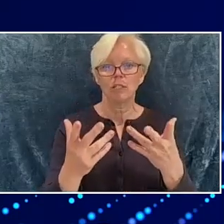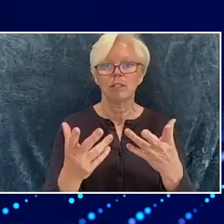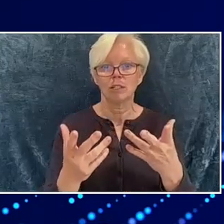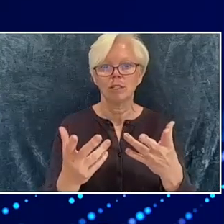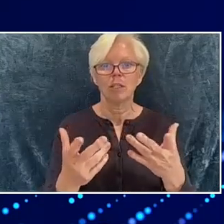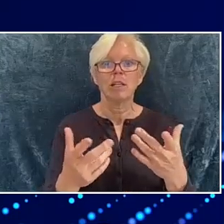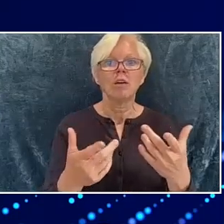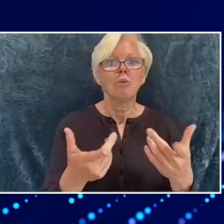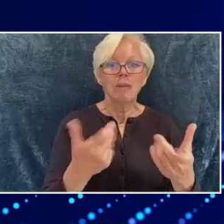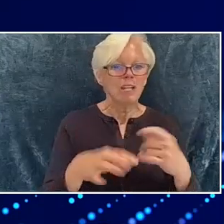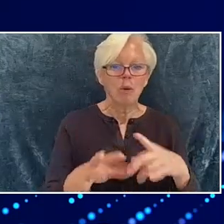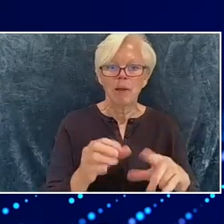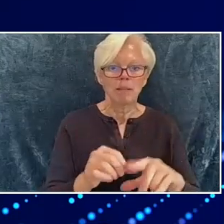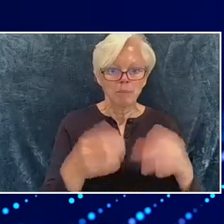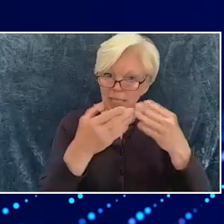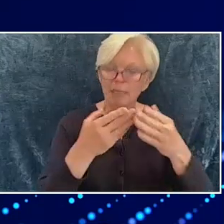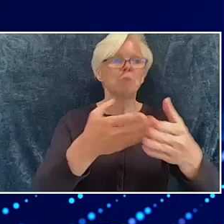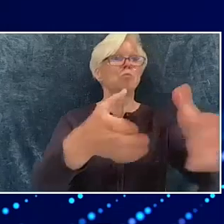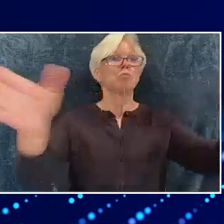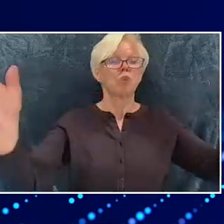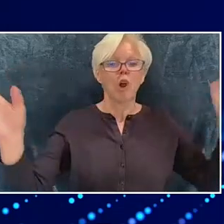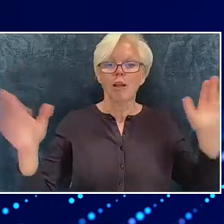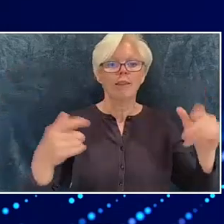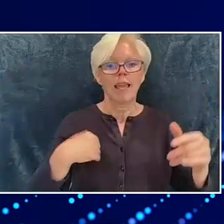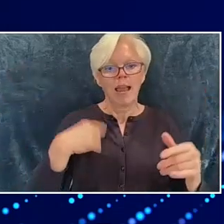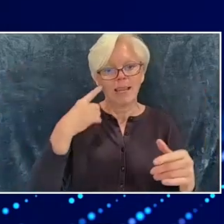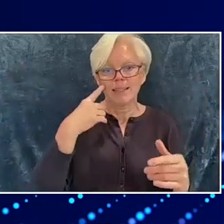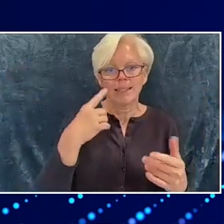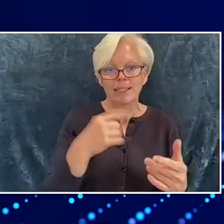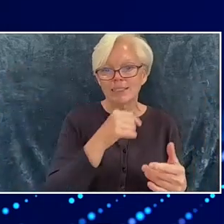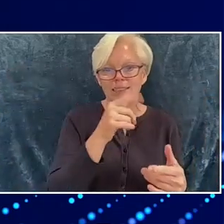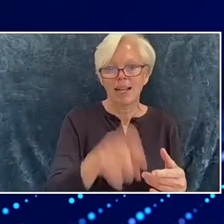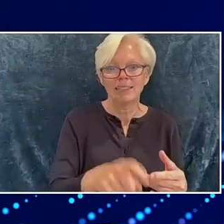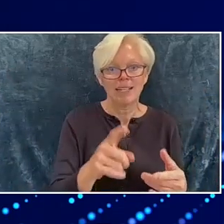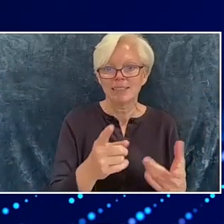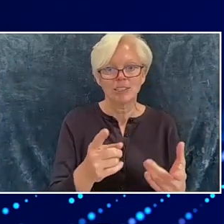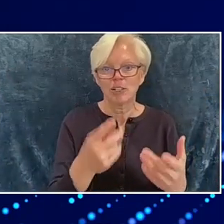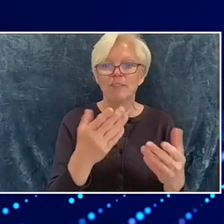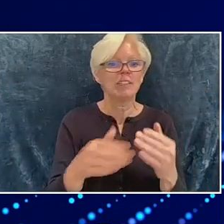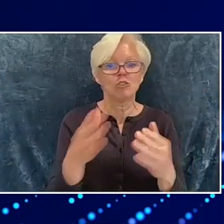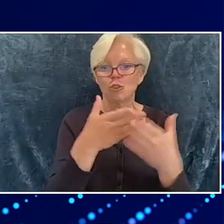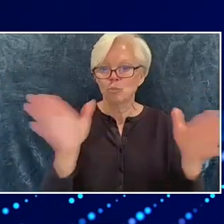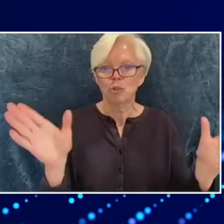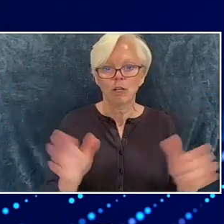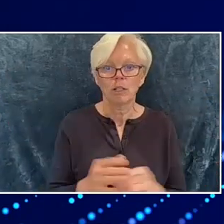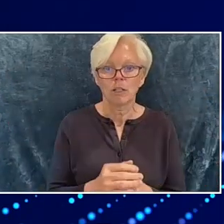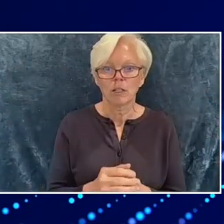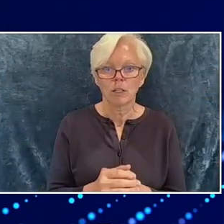is- I think is unnecessary in some ways. I just think that you should put forward whatever you think we should consider.